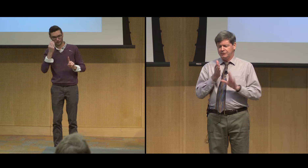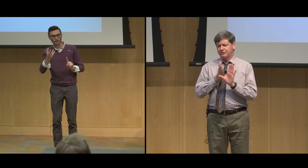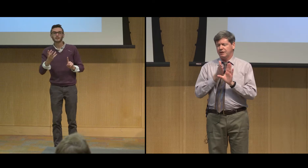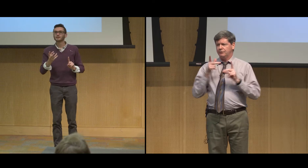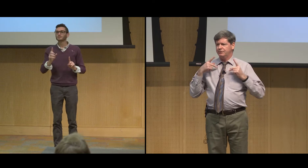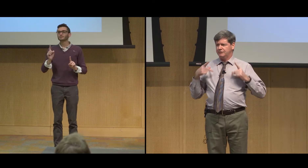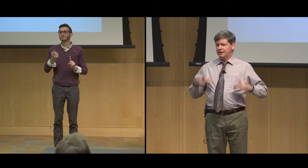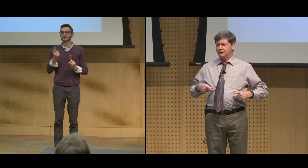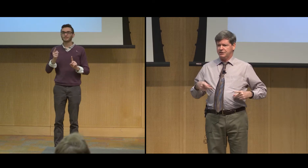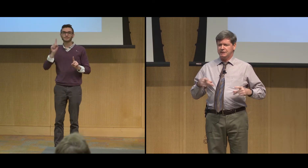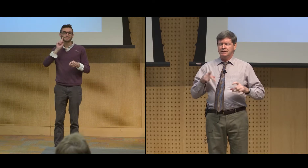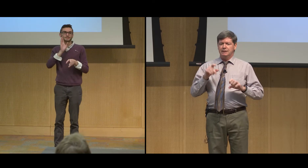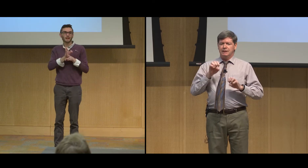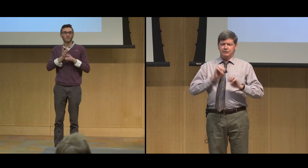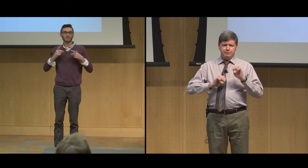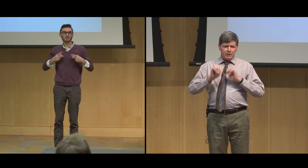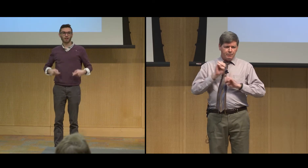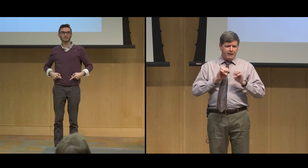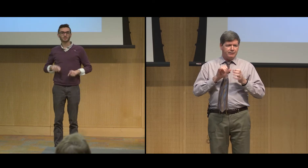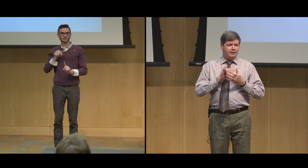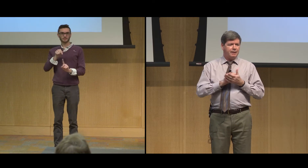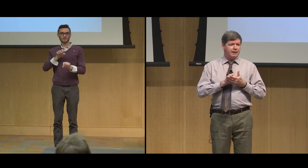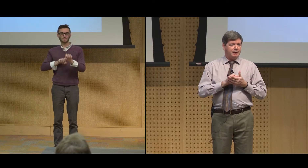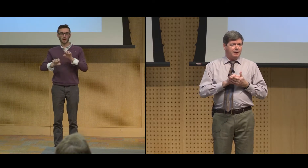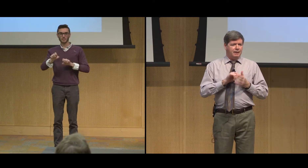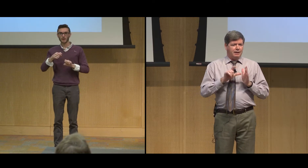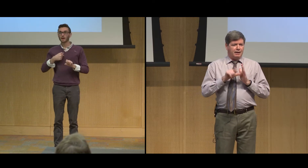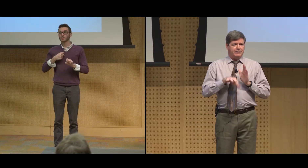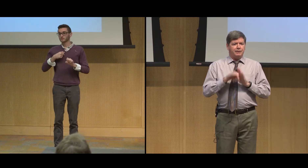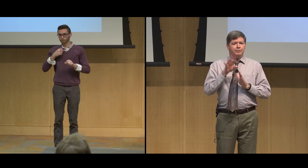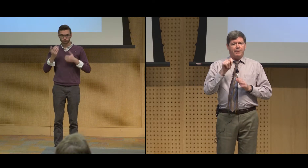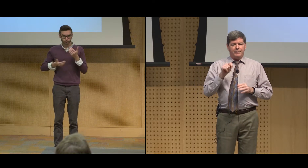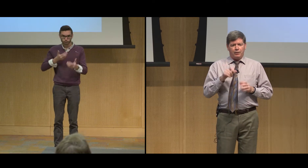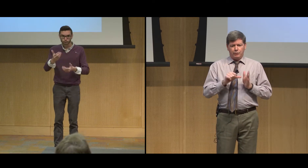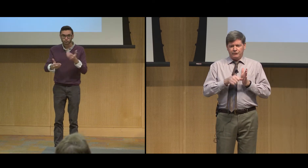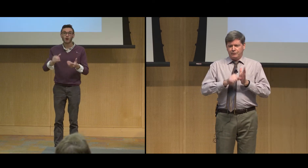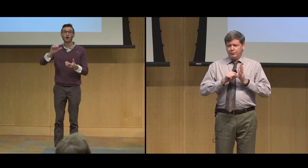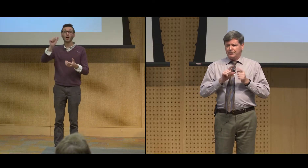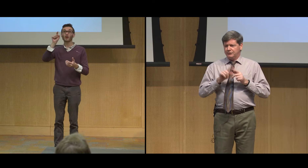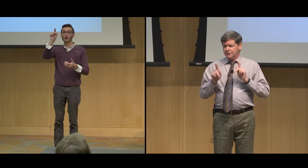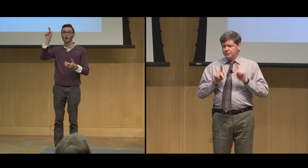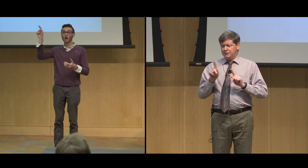but it was a psychophysiology experiment that I later found out was impressive to the people